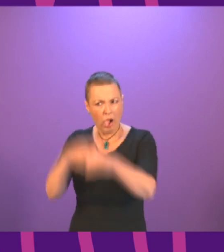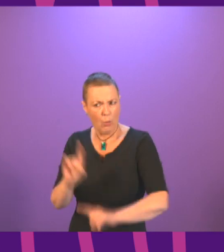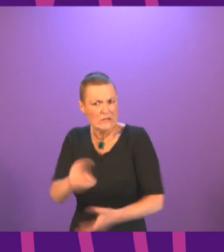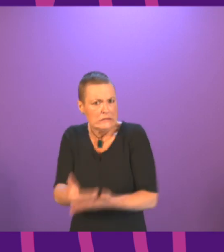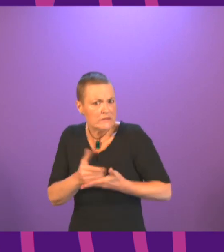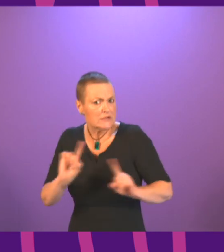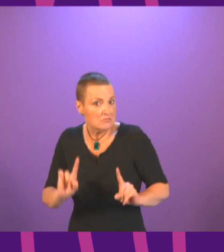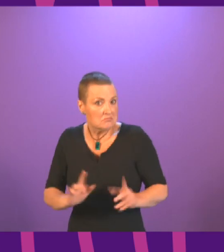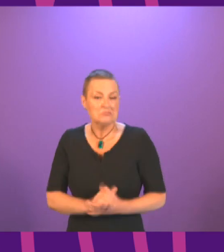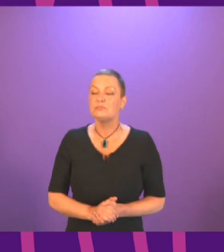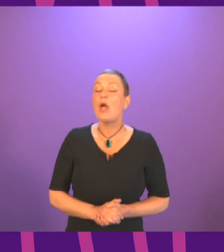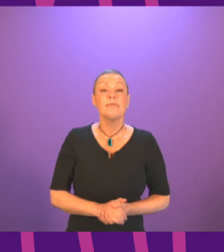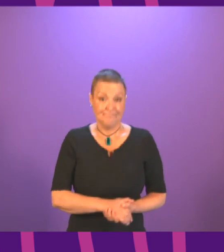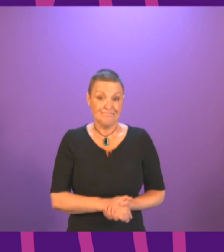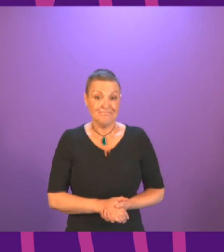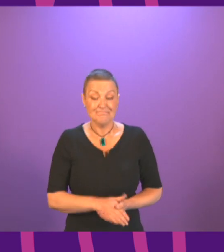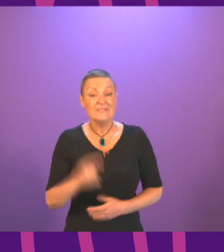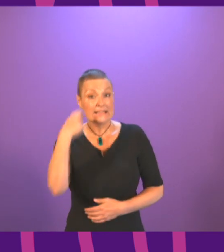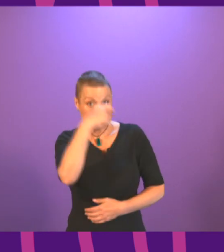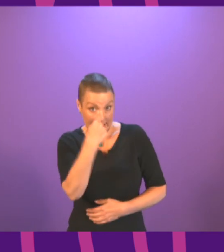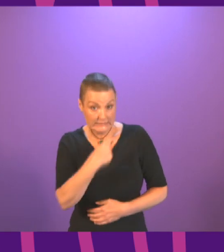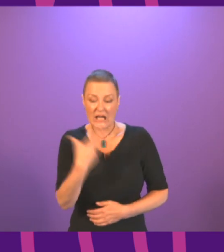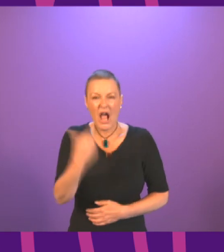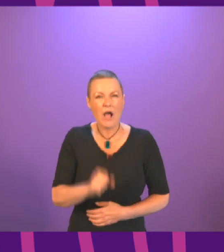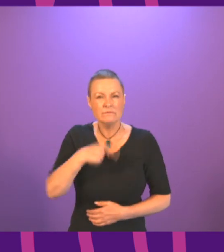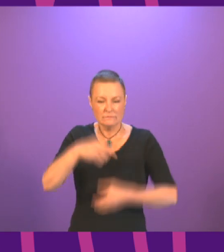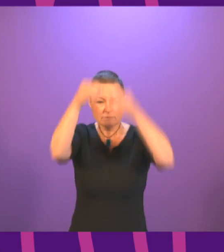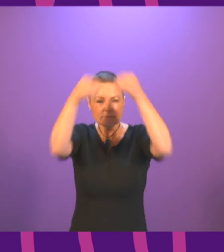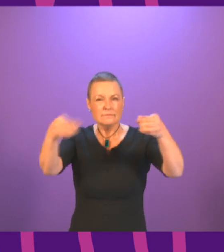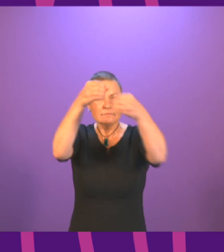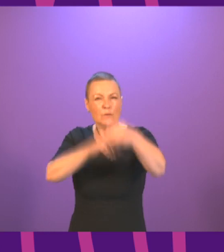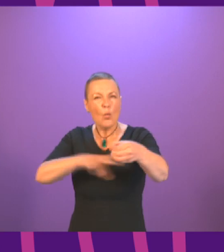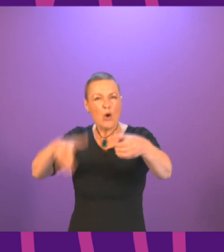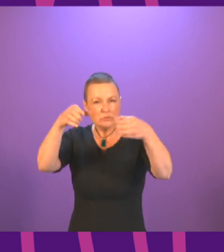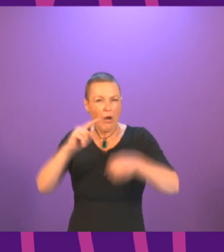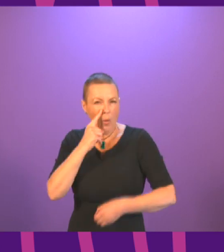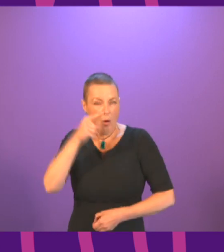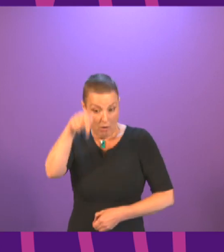The First Minister (Nicola Sturgeon): Testing is available at onshore testing facilities